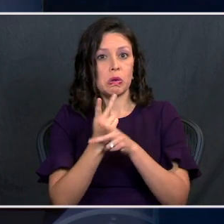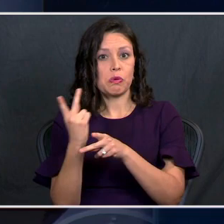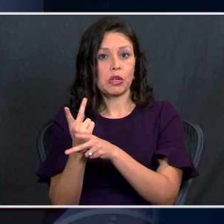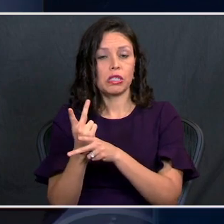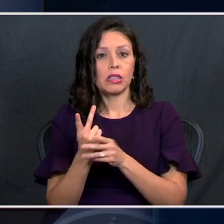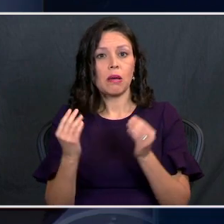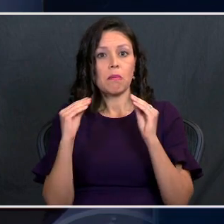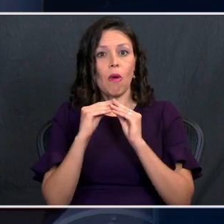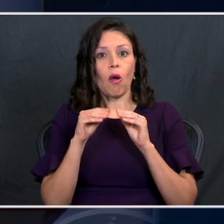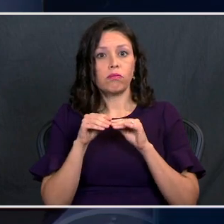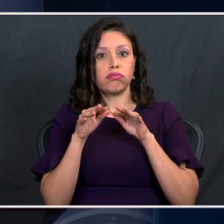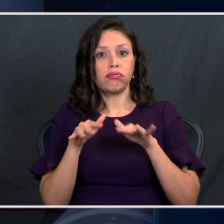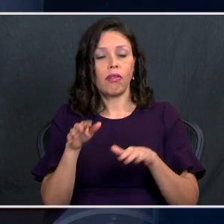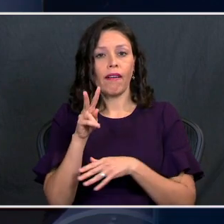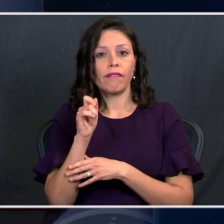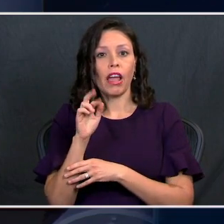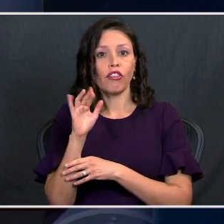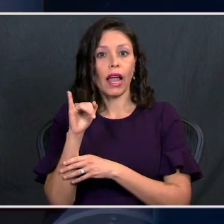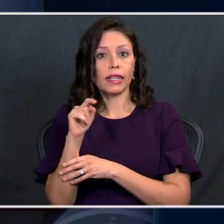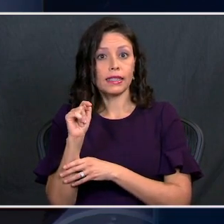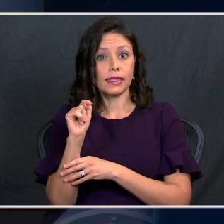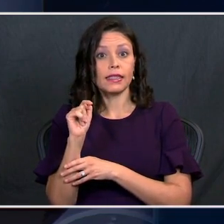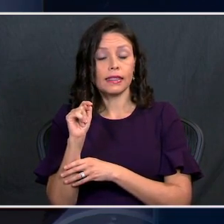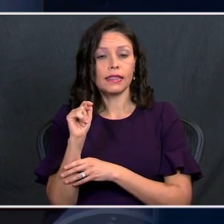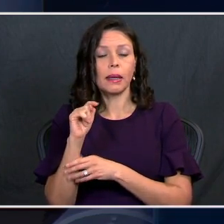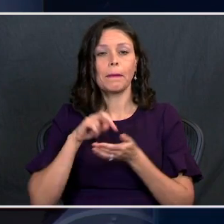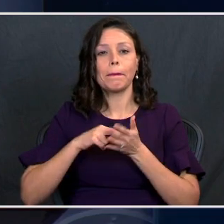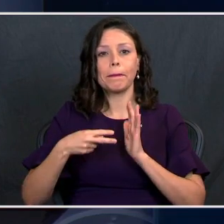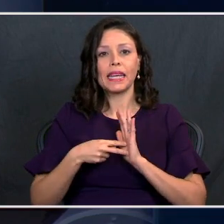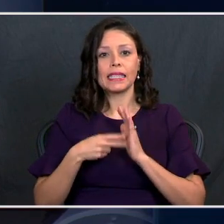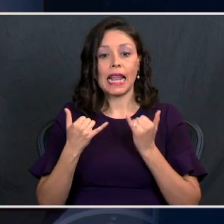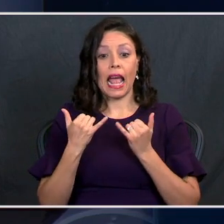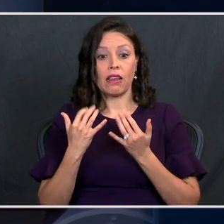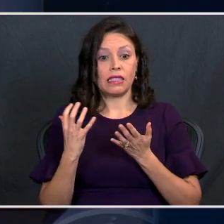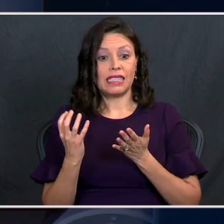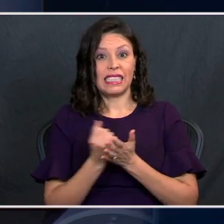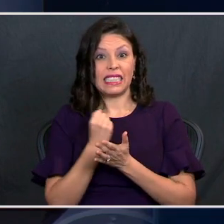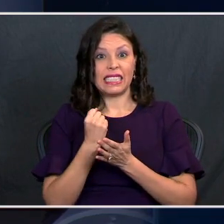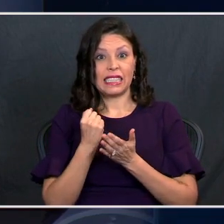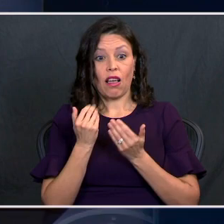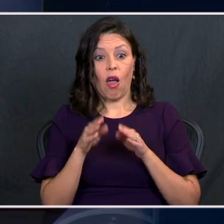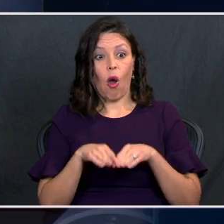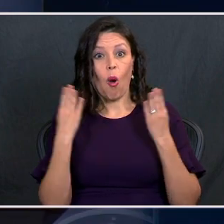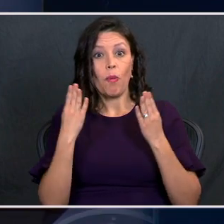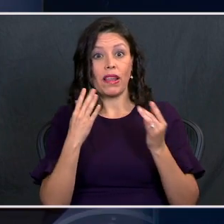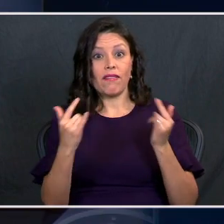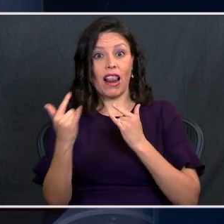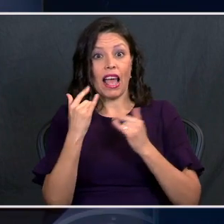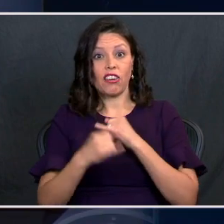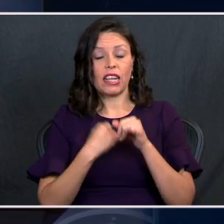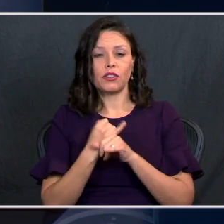[sic] variant -- contagious variants spreading, this isn't the time to be lifting restrictions on international travel.